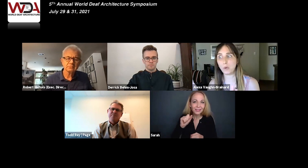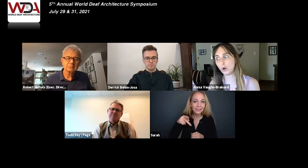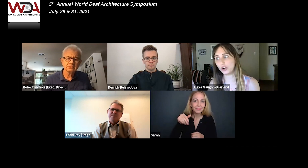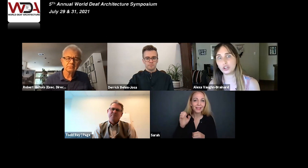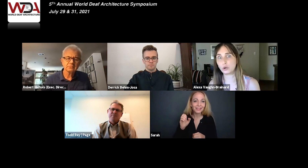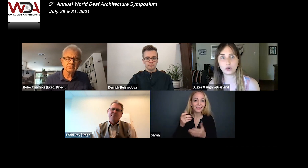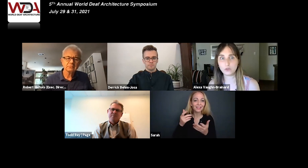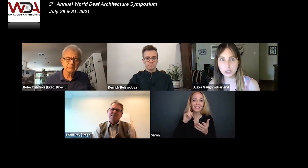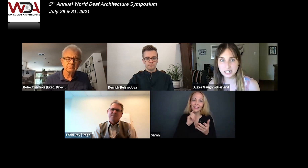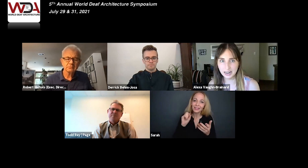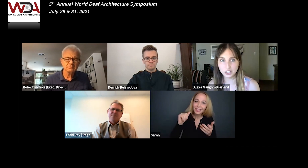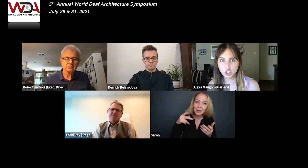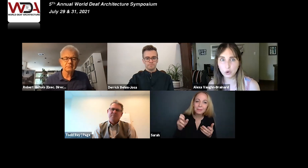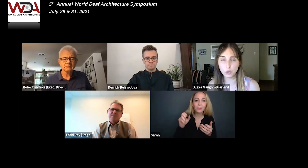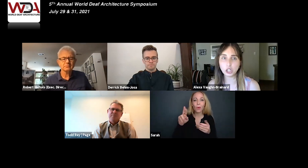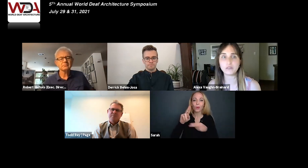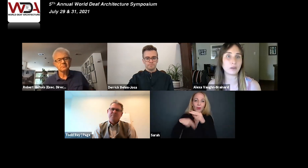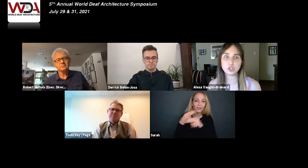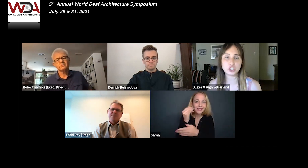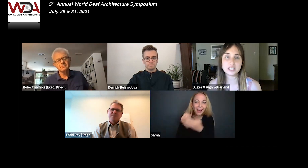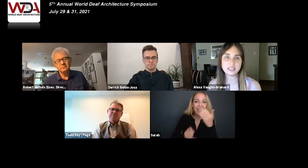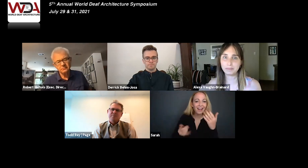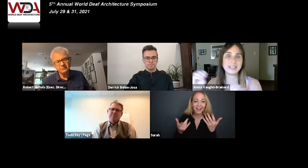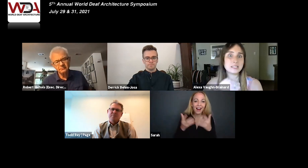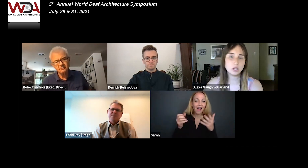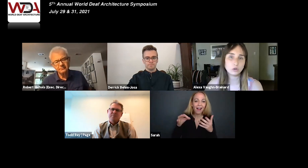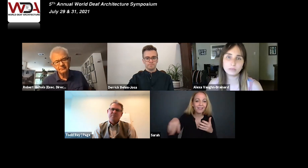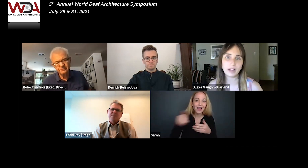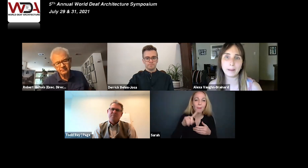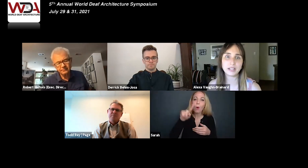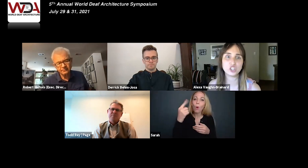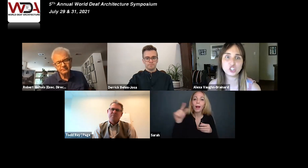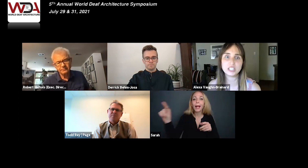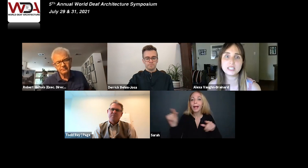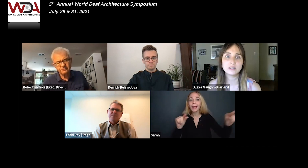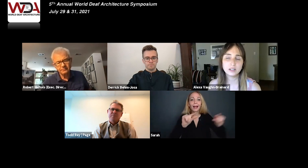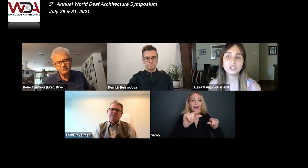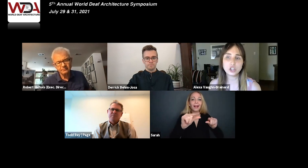A lot of them are just piecemeal applications.